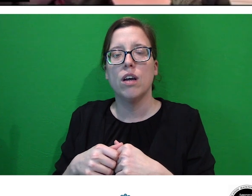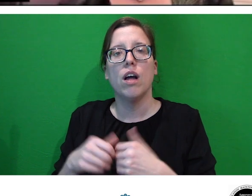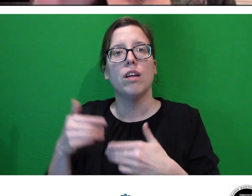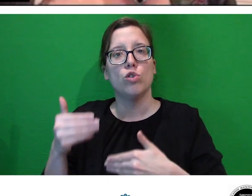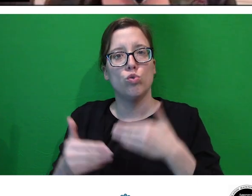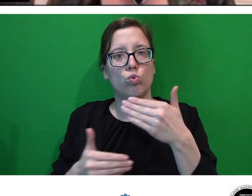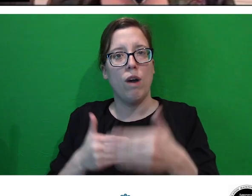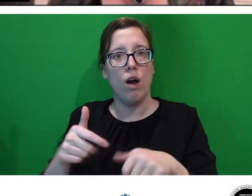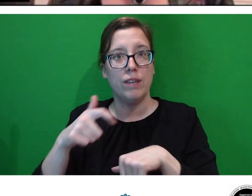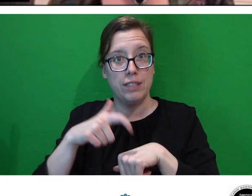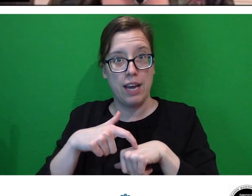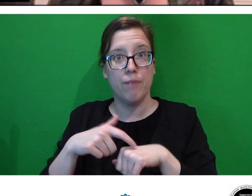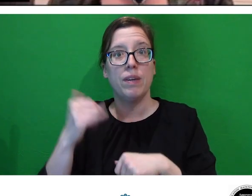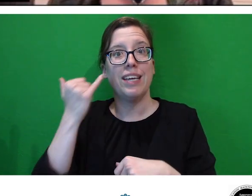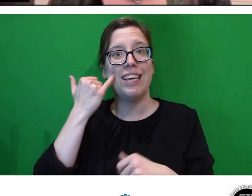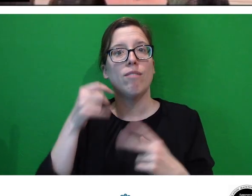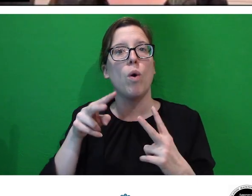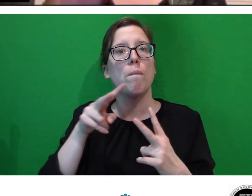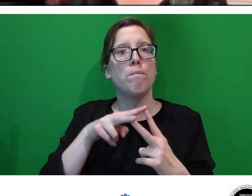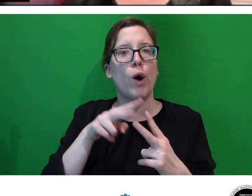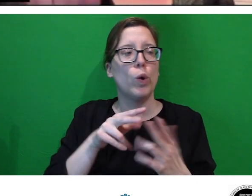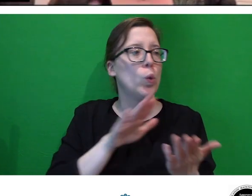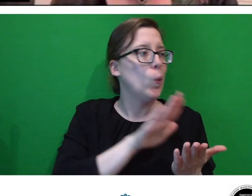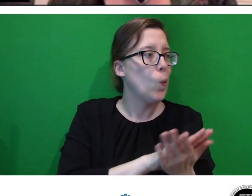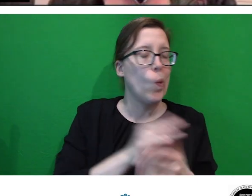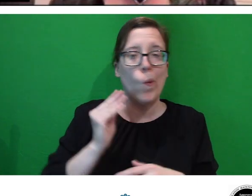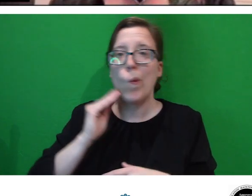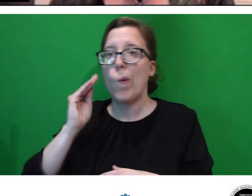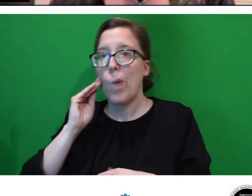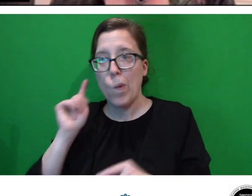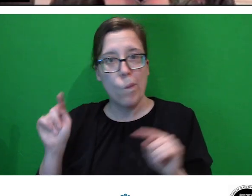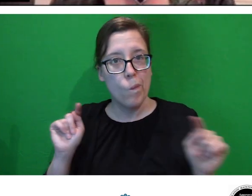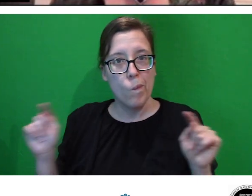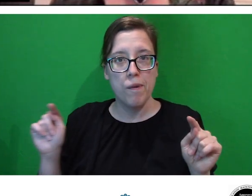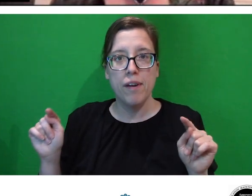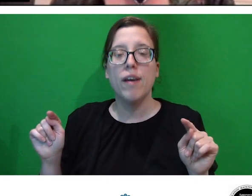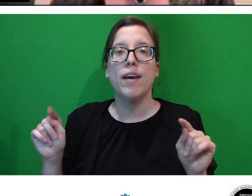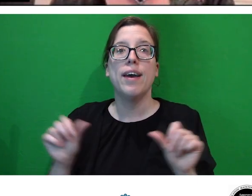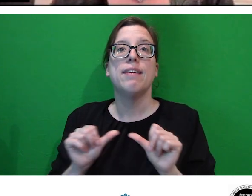You can impact the world. We're giving you communication power."